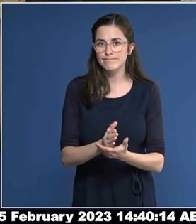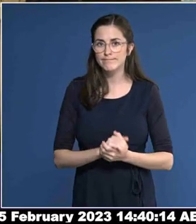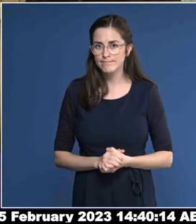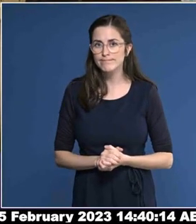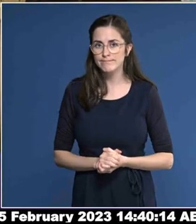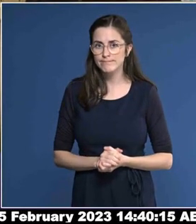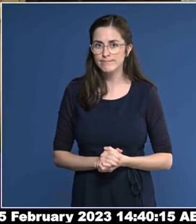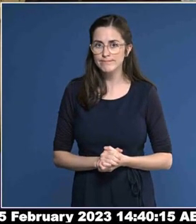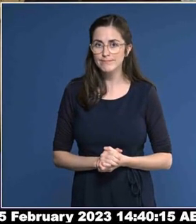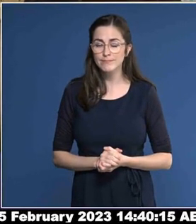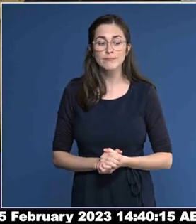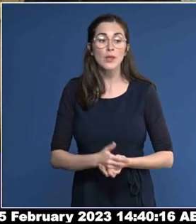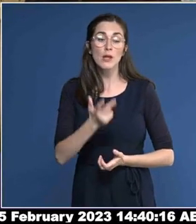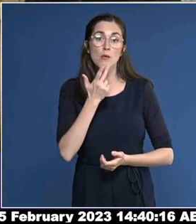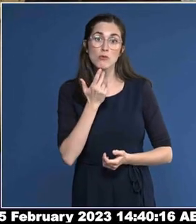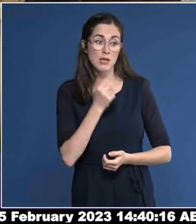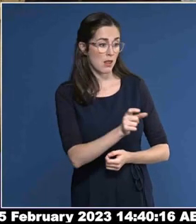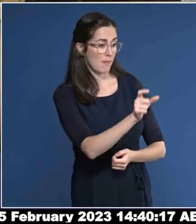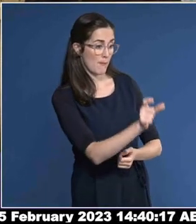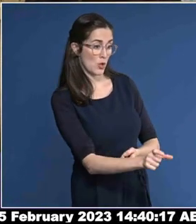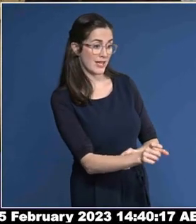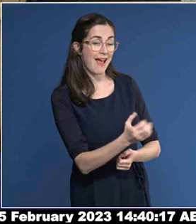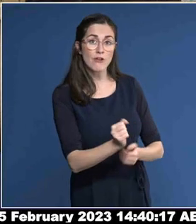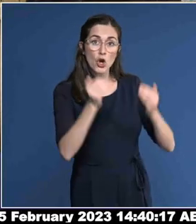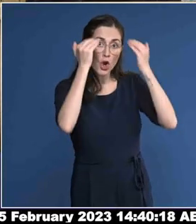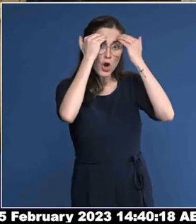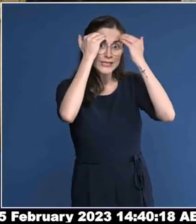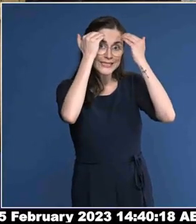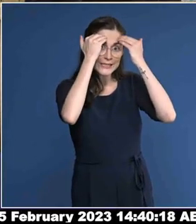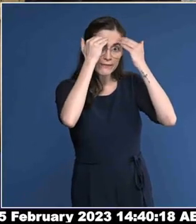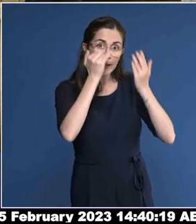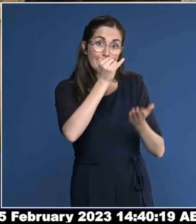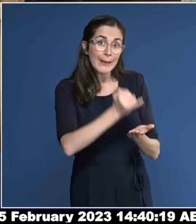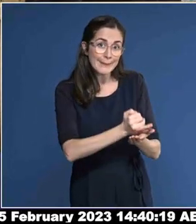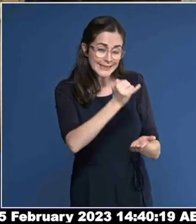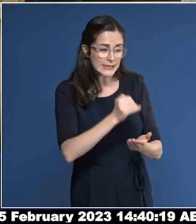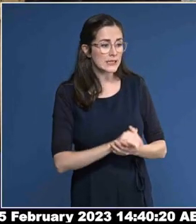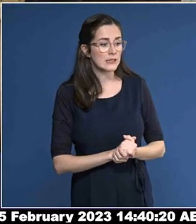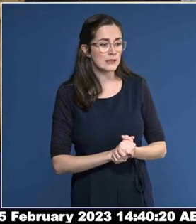cognitive impairment, you know, the importance of supporting people with their behaviour as well.